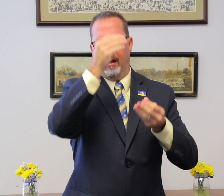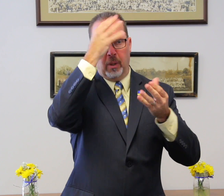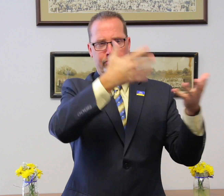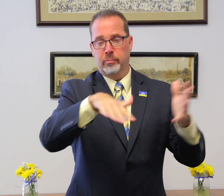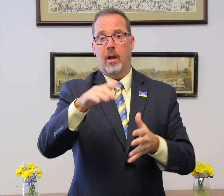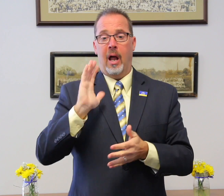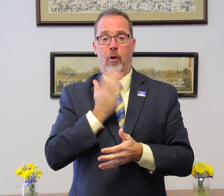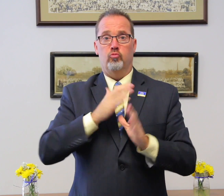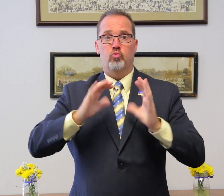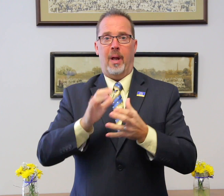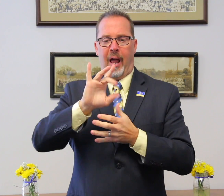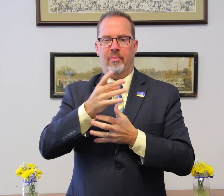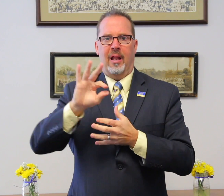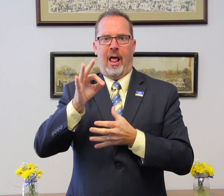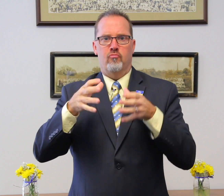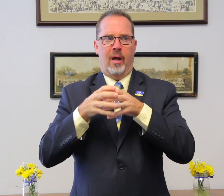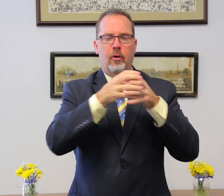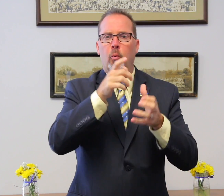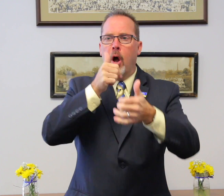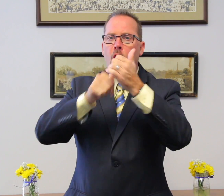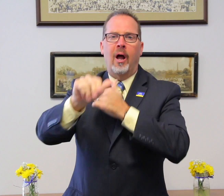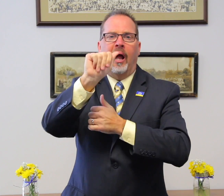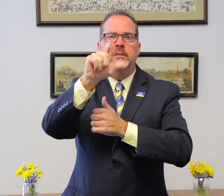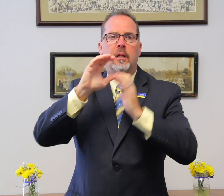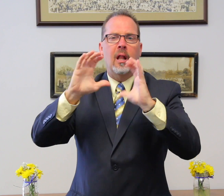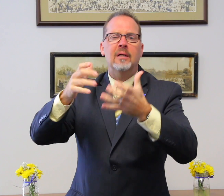connection between the two schools. Our 8th and 9th graders are